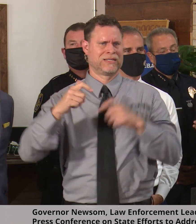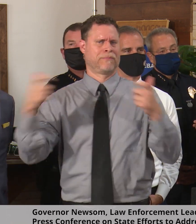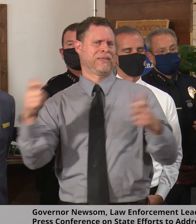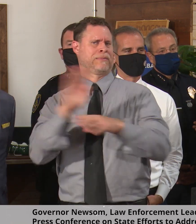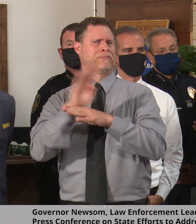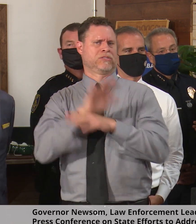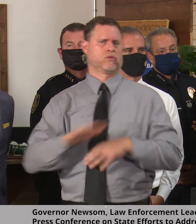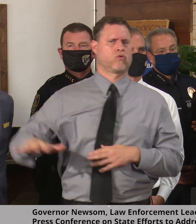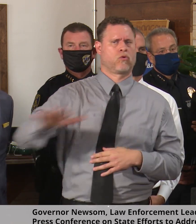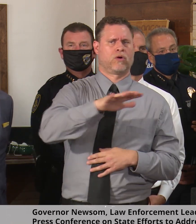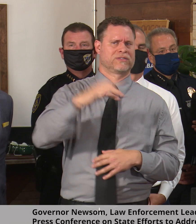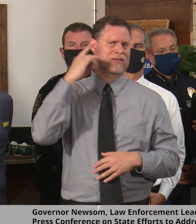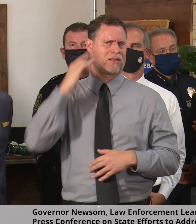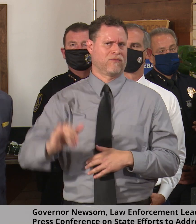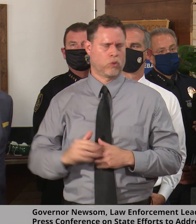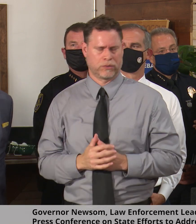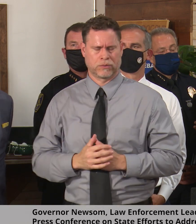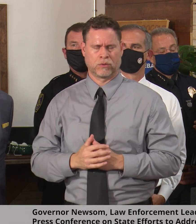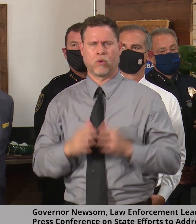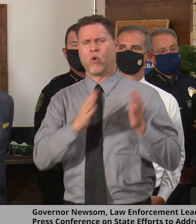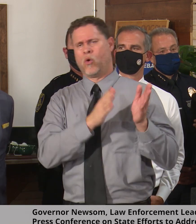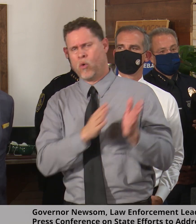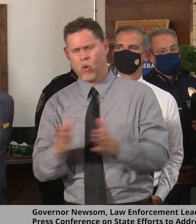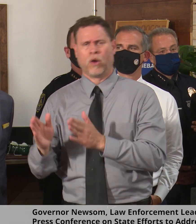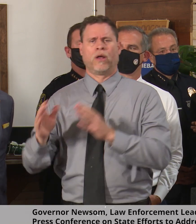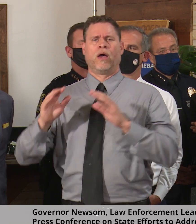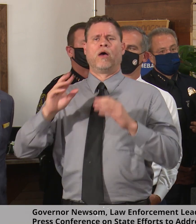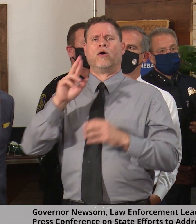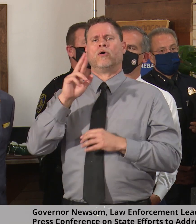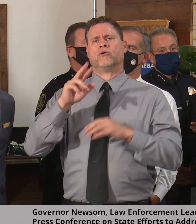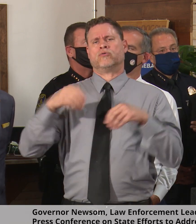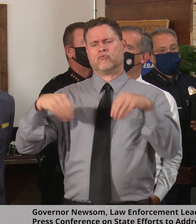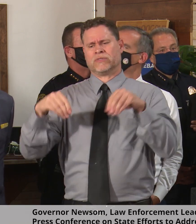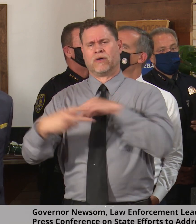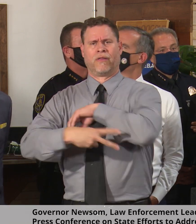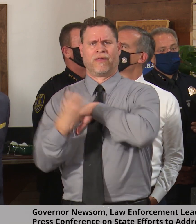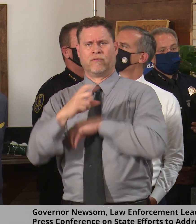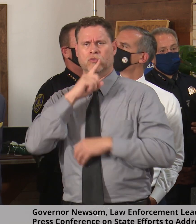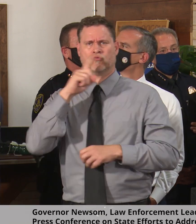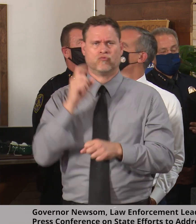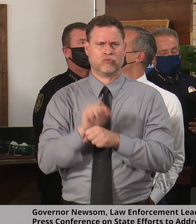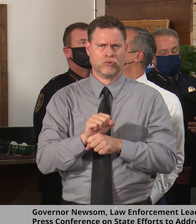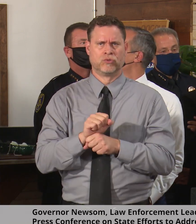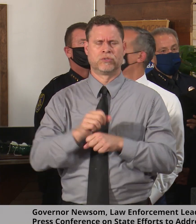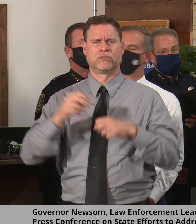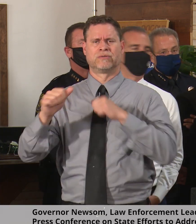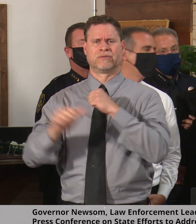across the state of California. Organized retail theft is real. It is dangerous, it is bold and it